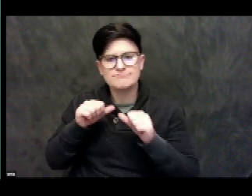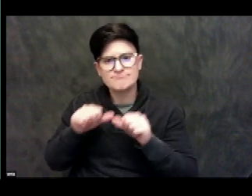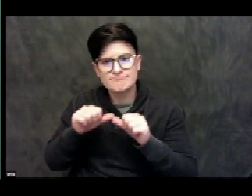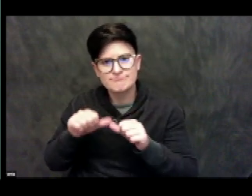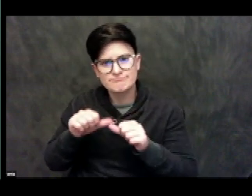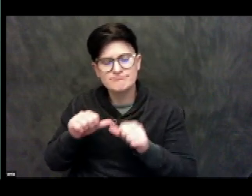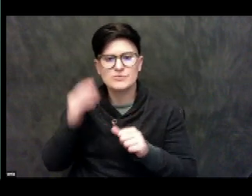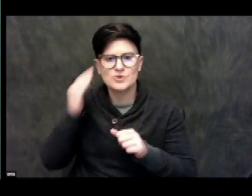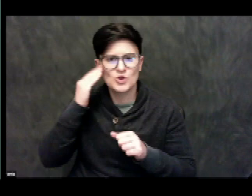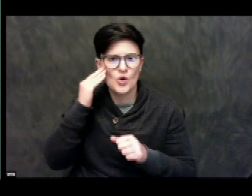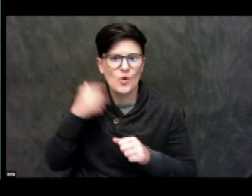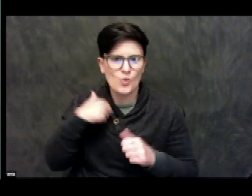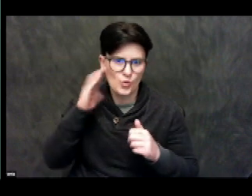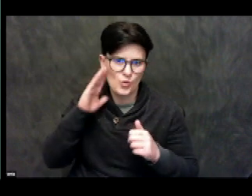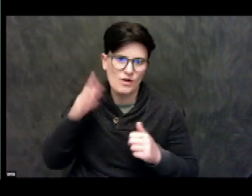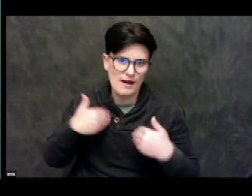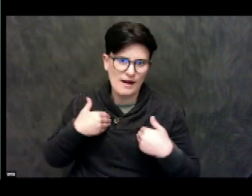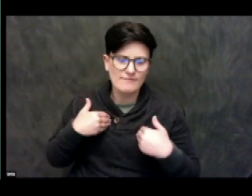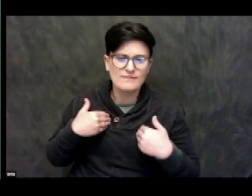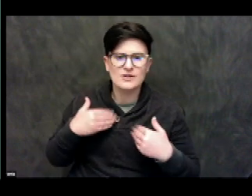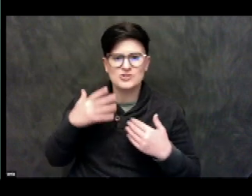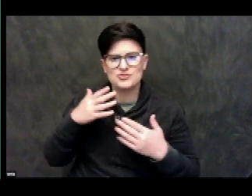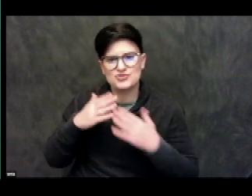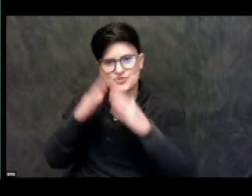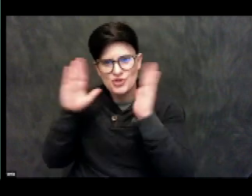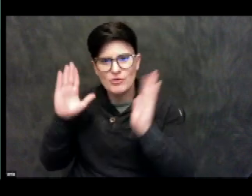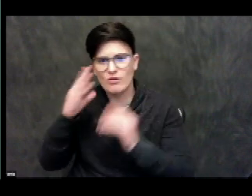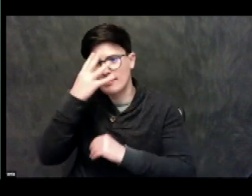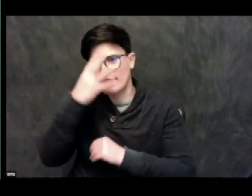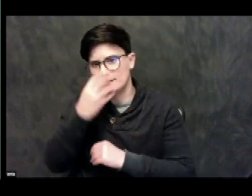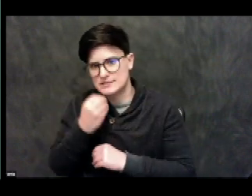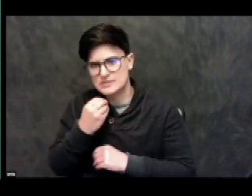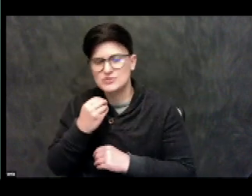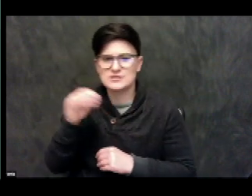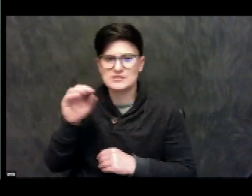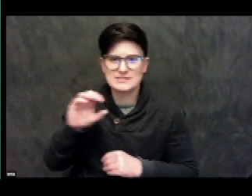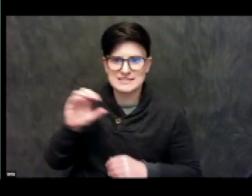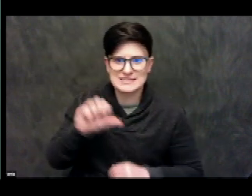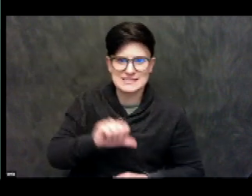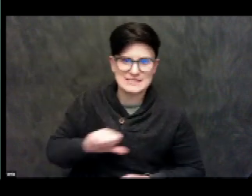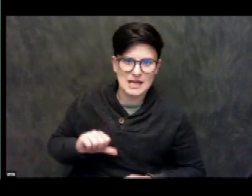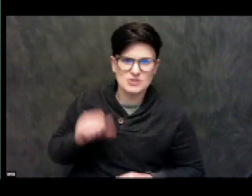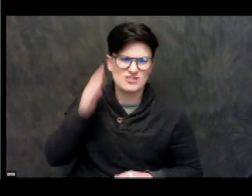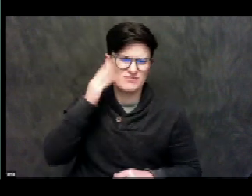again because maybe wouldn't fit anyway.